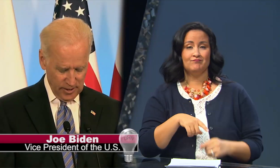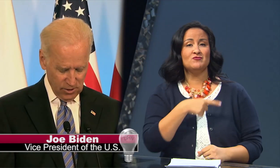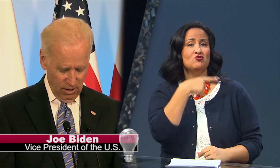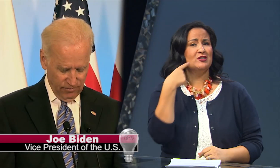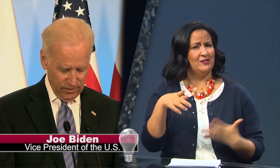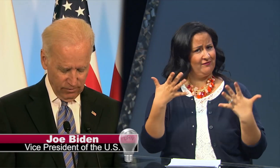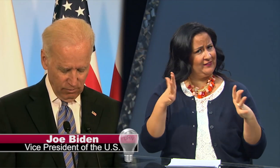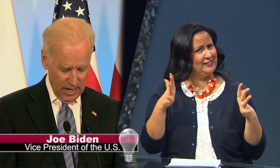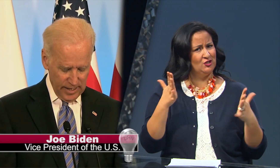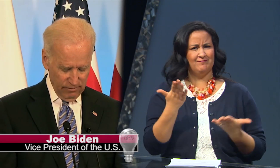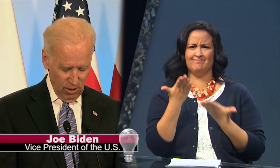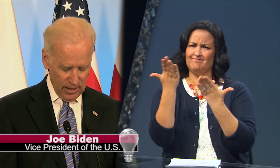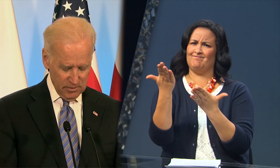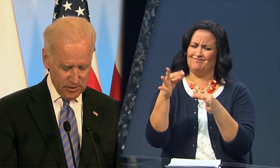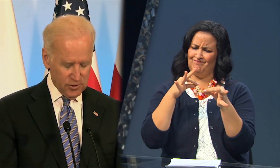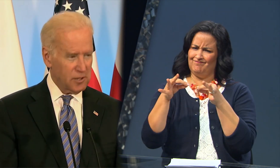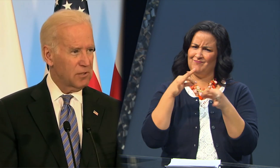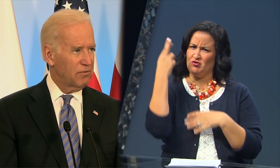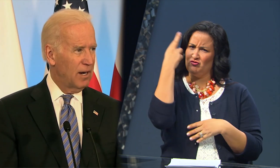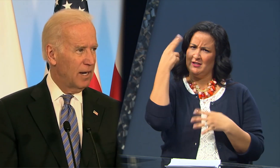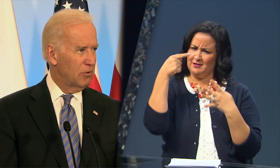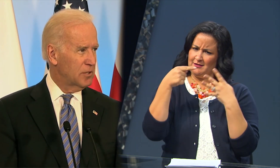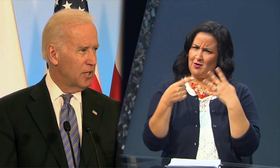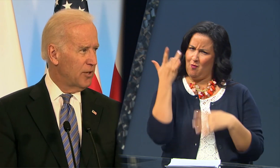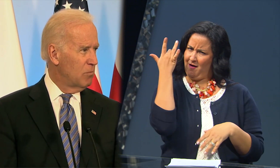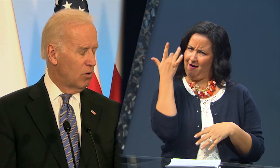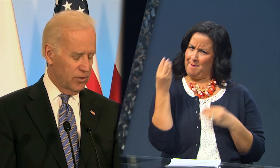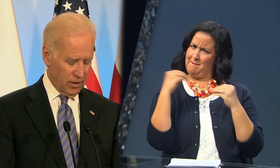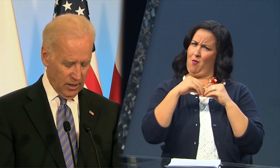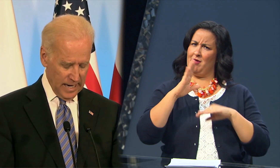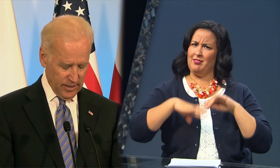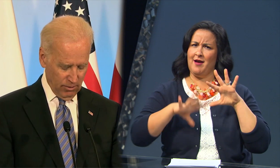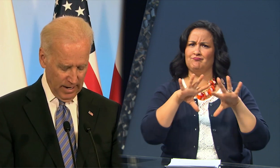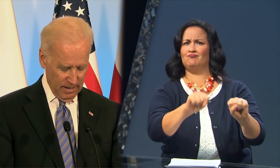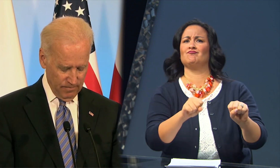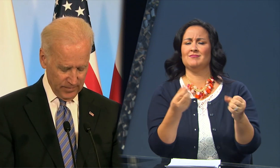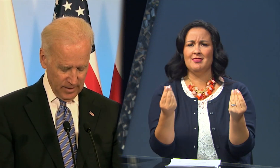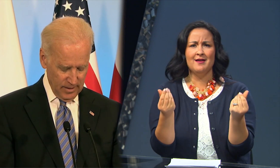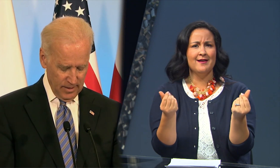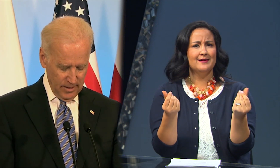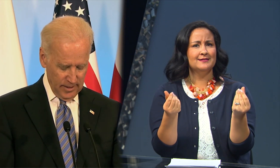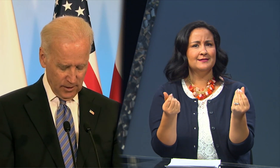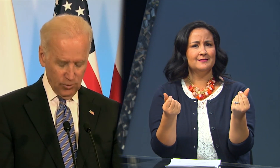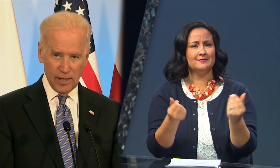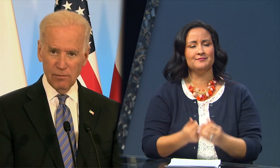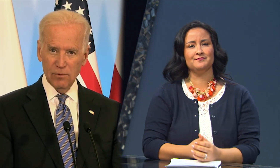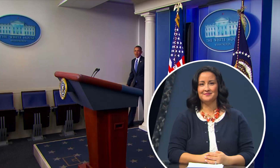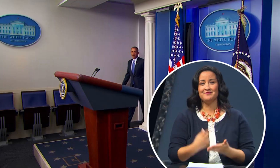RUSSIA HAS OFFERED A VARIETY OF ARGUMENTS TO JUSTIFY WHAT IS NOTHING MORE THAN A LAND GRAB.